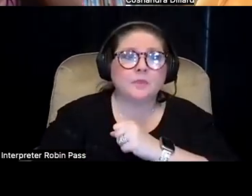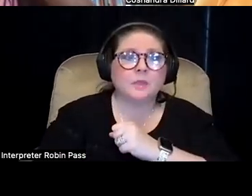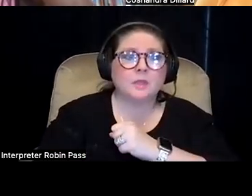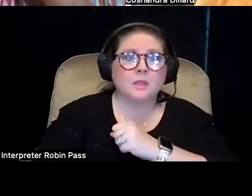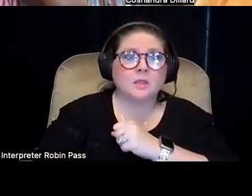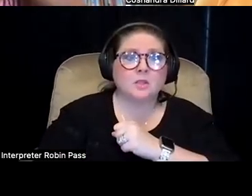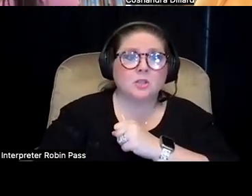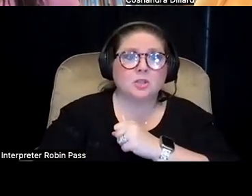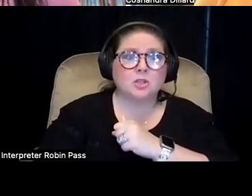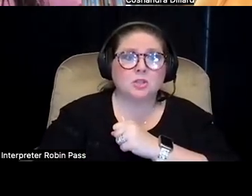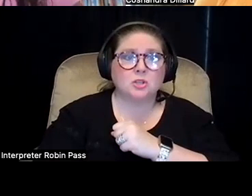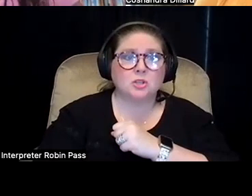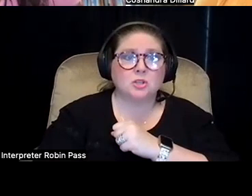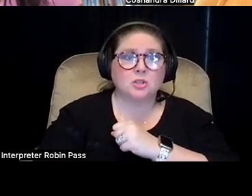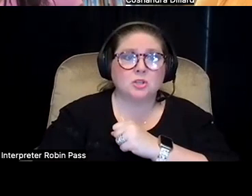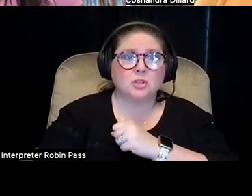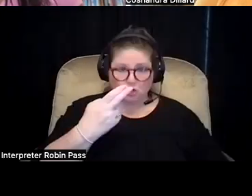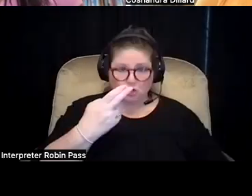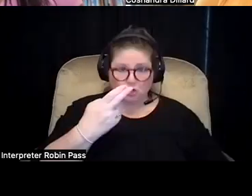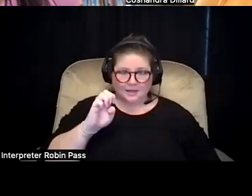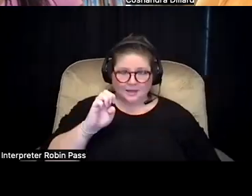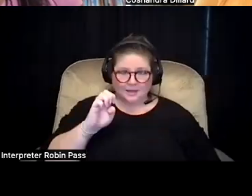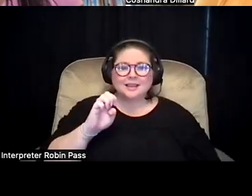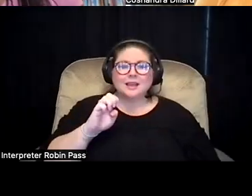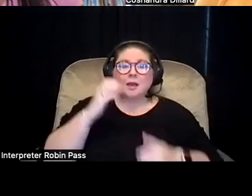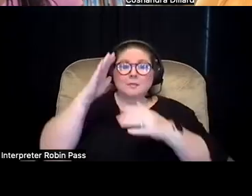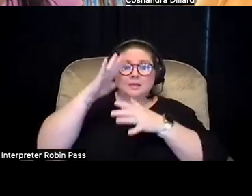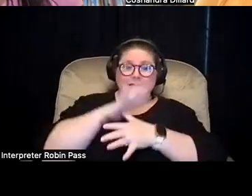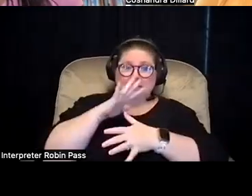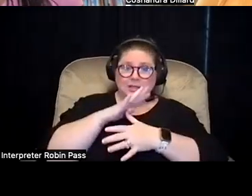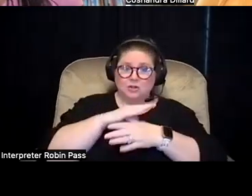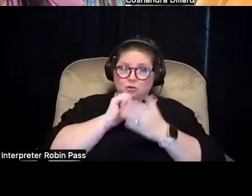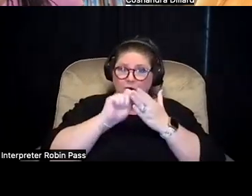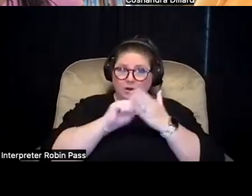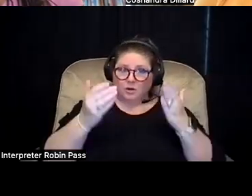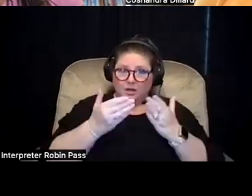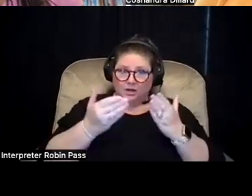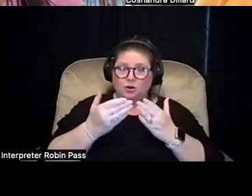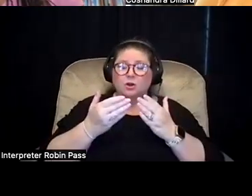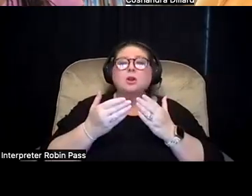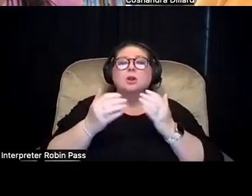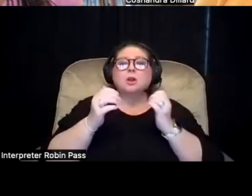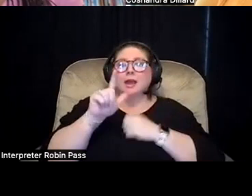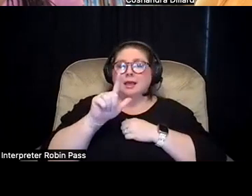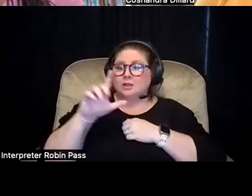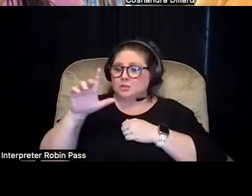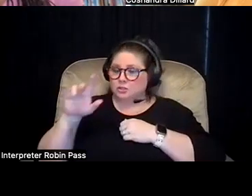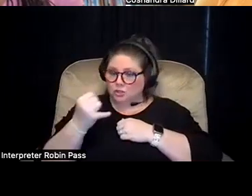writer here at learning for justice i've been with lfj splc for over four years now and i do